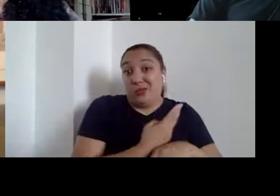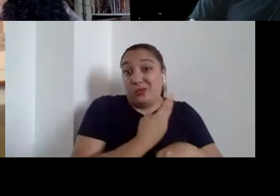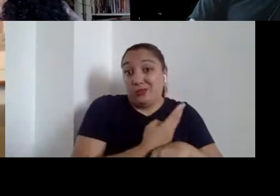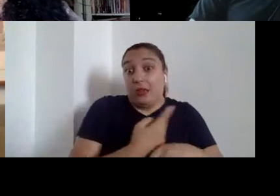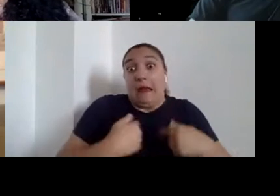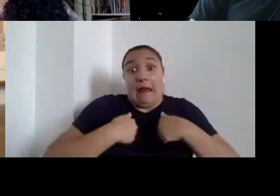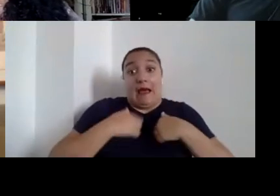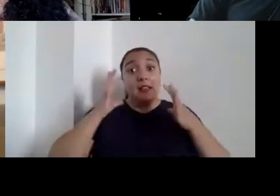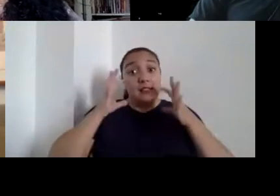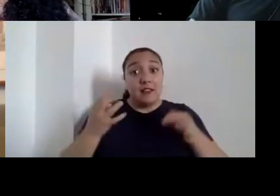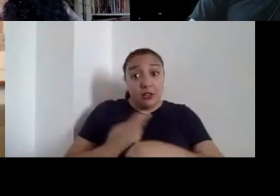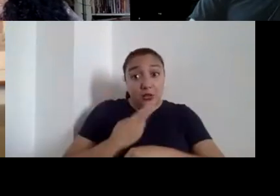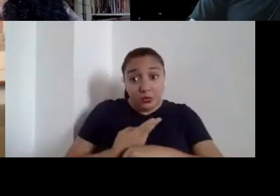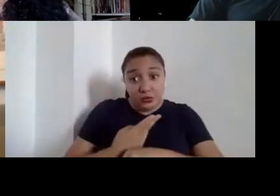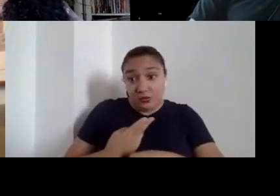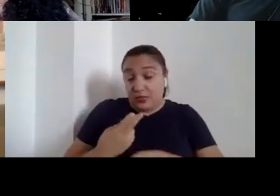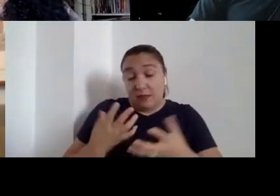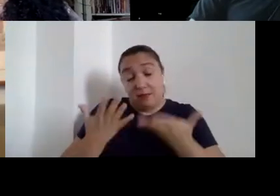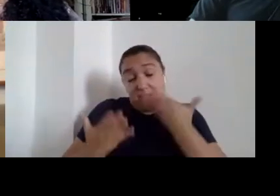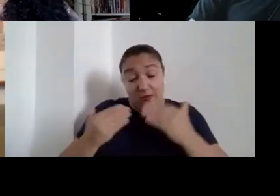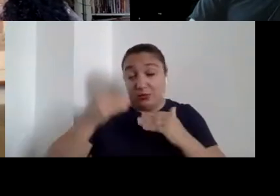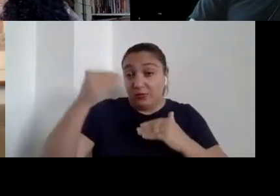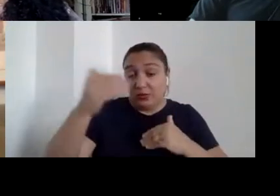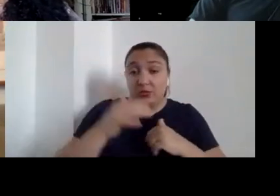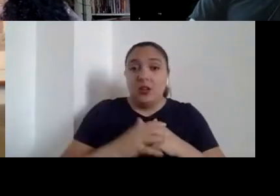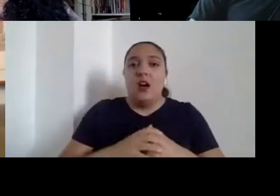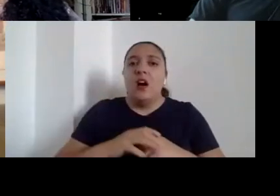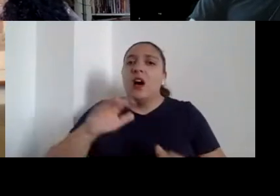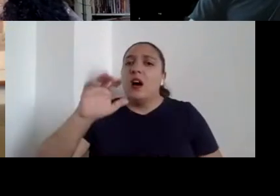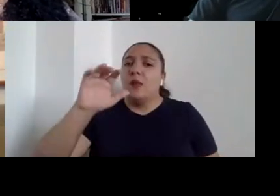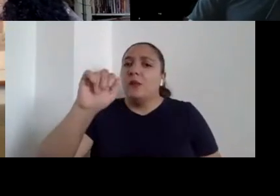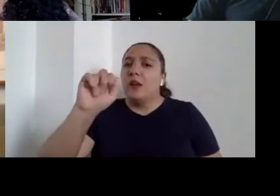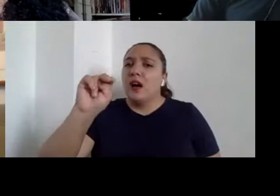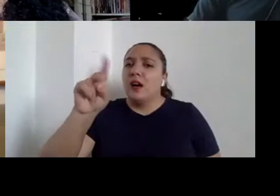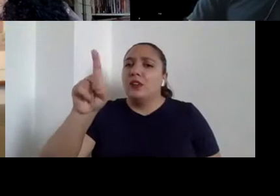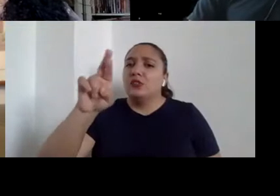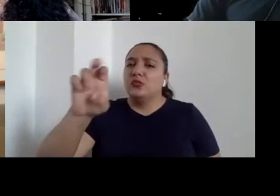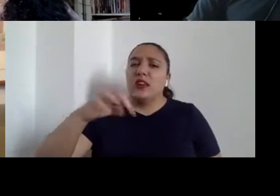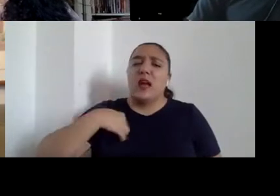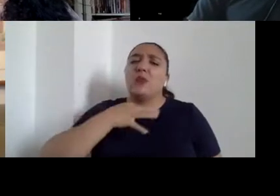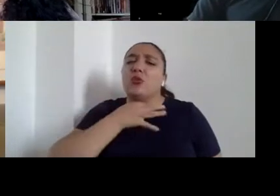too great of frequency. Andre, I'm curious your thoughts of orienting towards